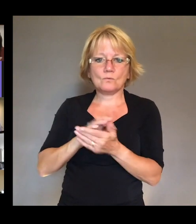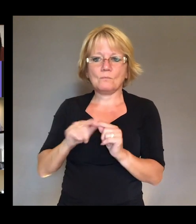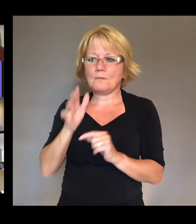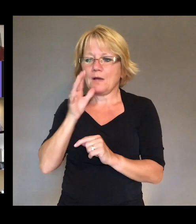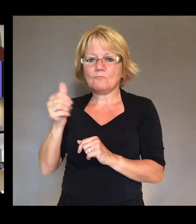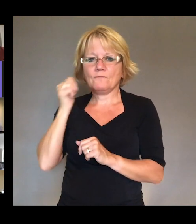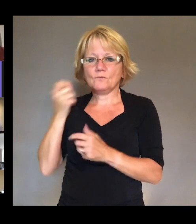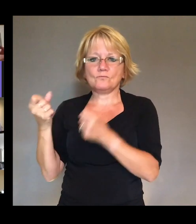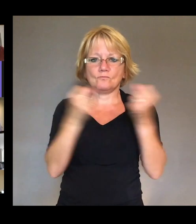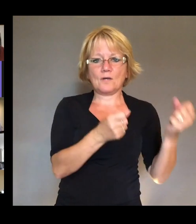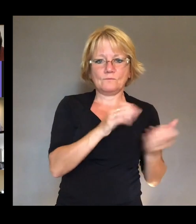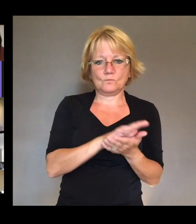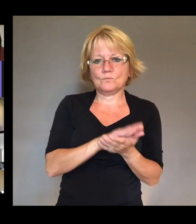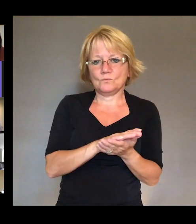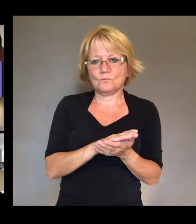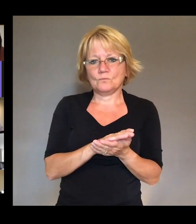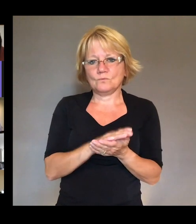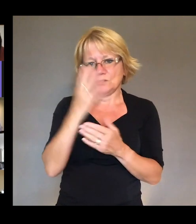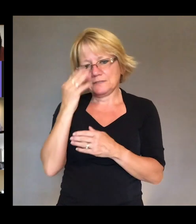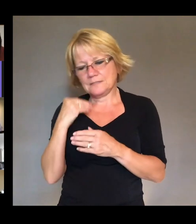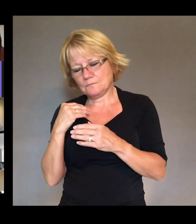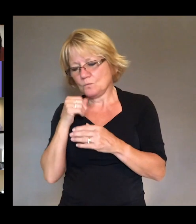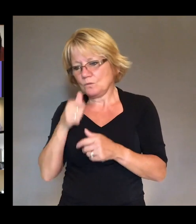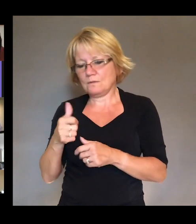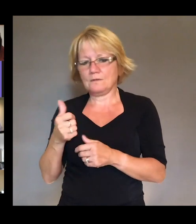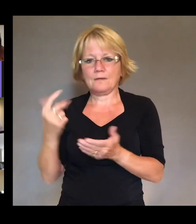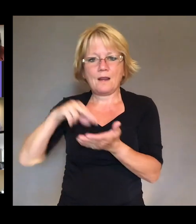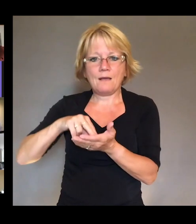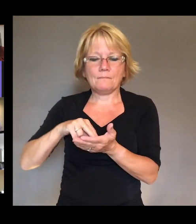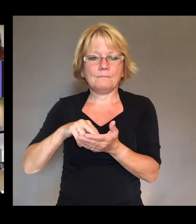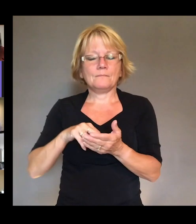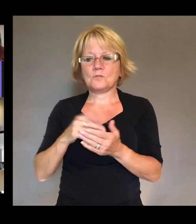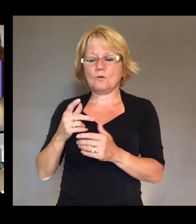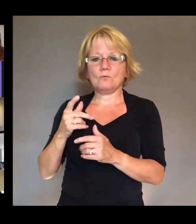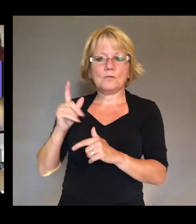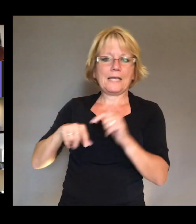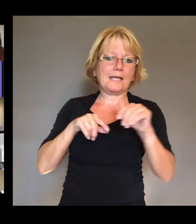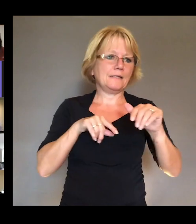but mom also wouldn't get up on time to bring her to school. So here's a kid who's not gonna get in because of horrible attendance,